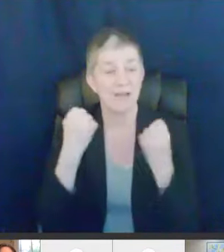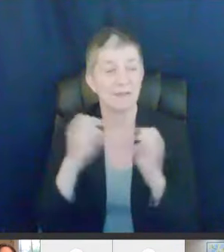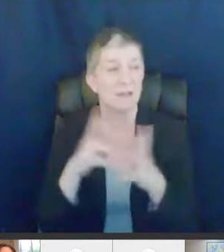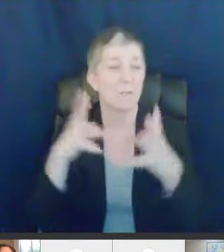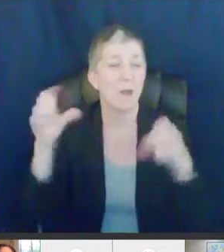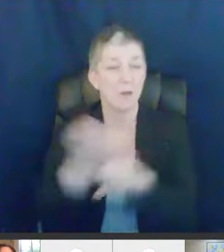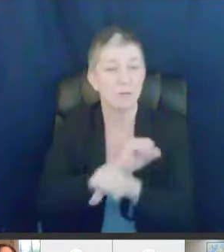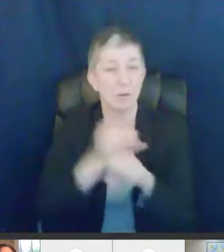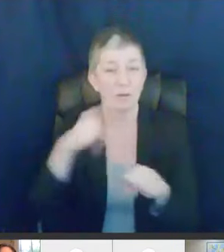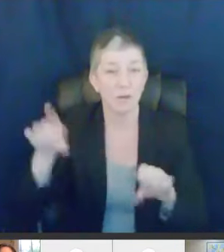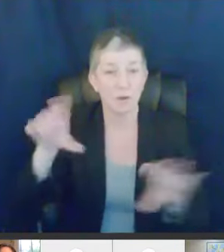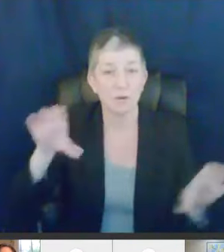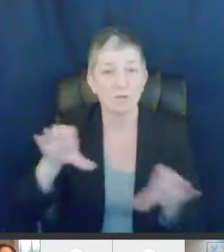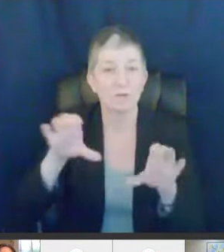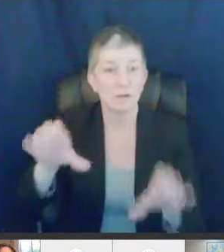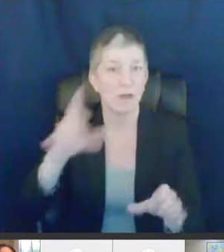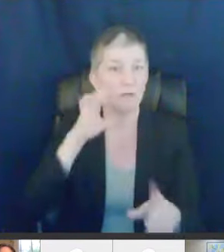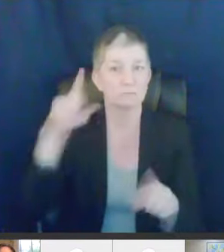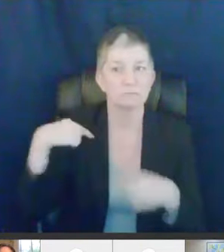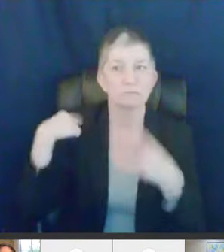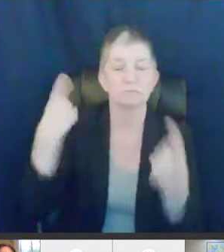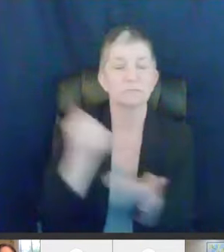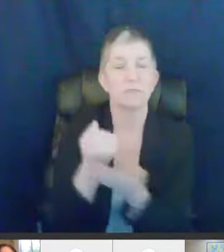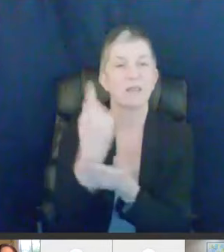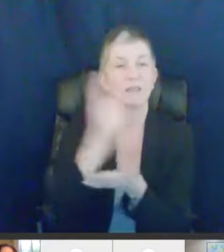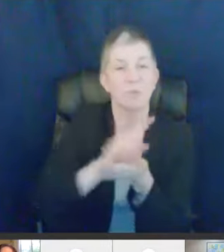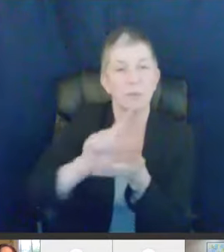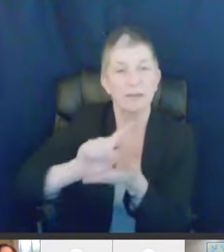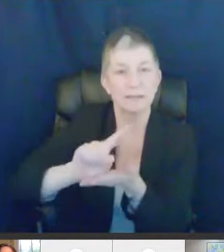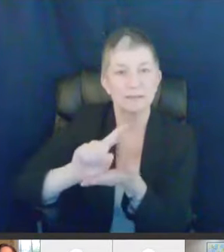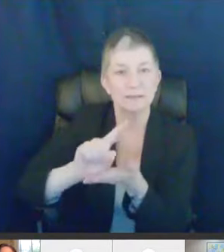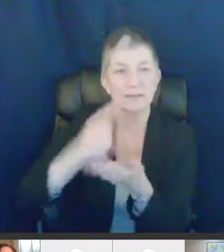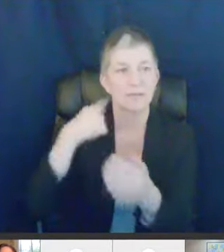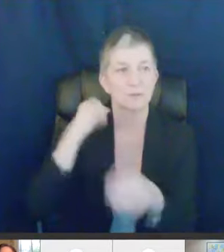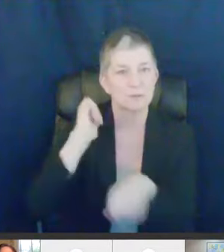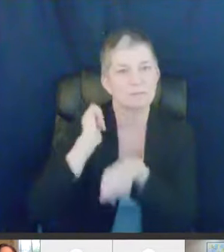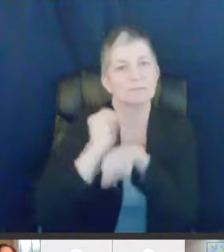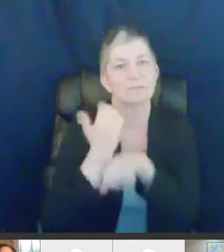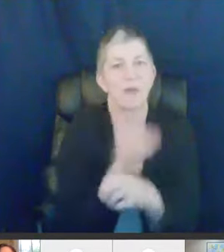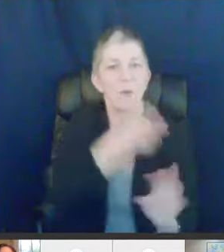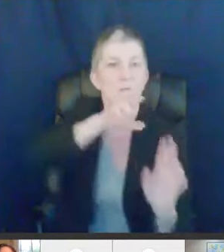have done in the last 11 weeks as we put together our response to this covid19